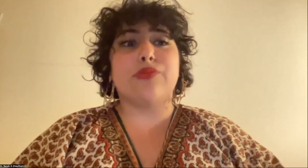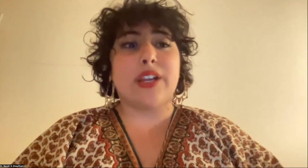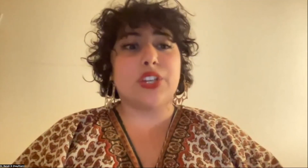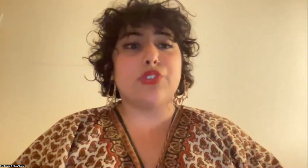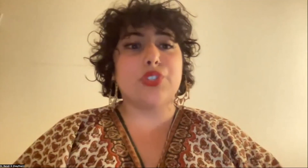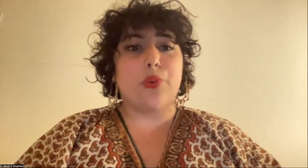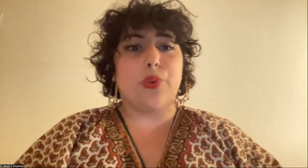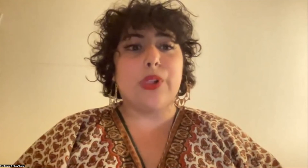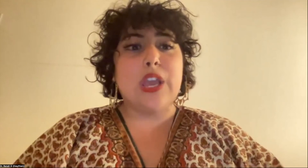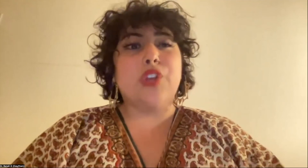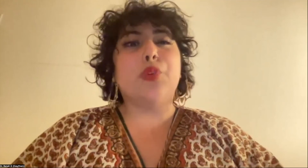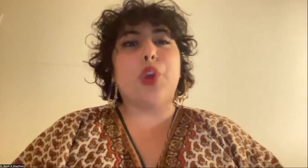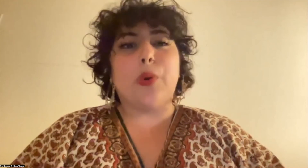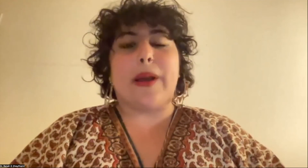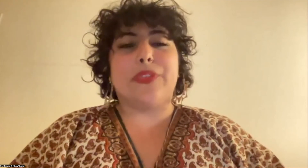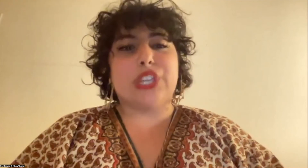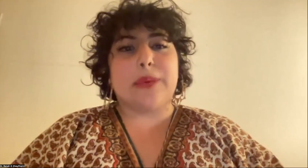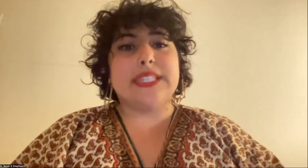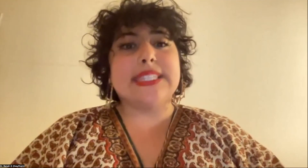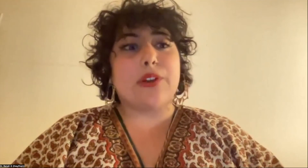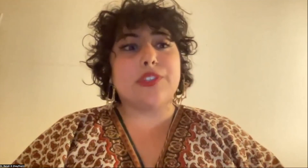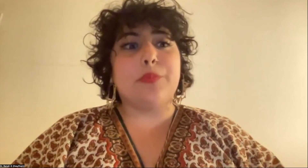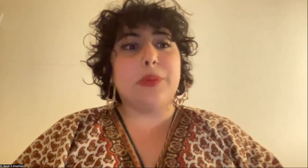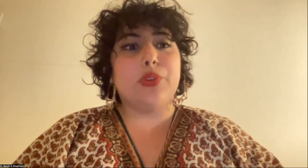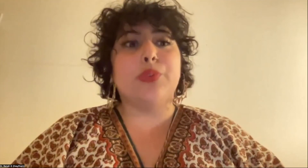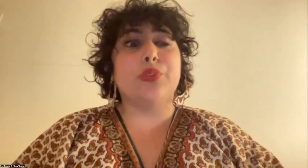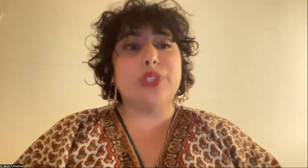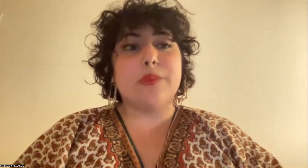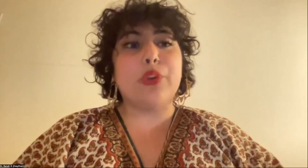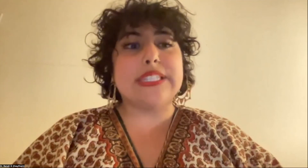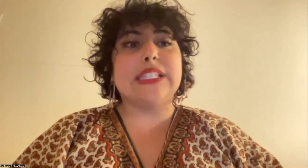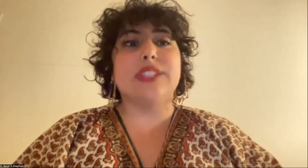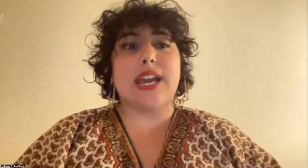wrecked on your soul. You know about the shapes and sounds of people whose imprints leave sighs